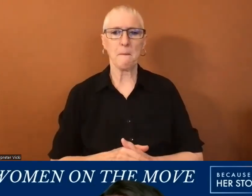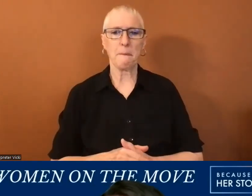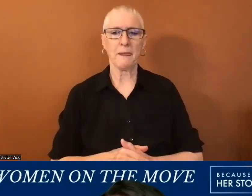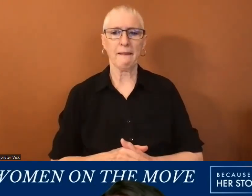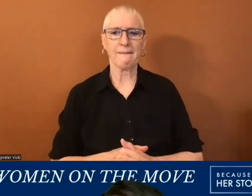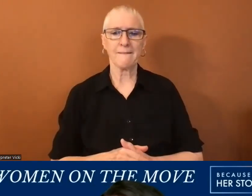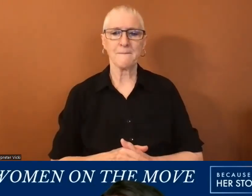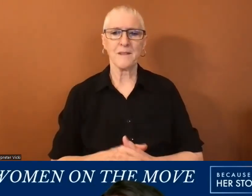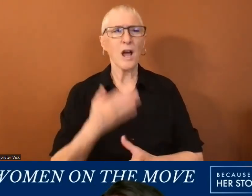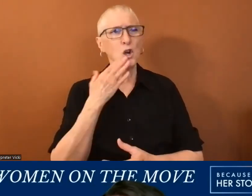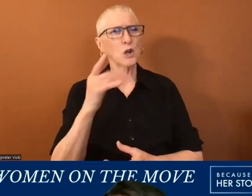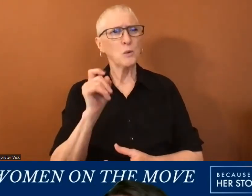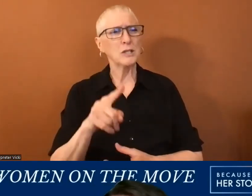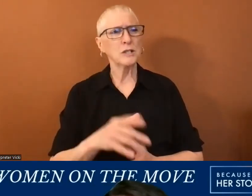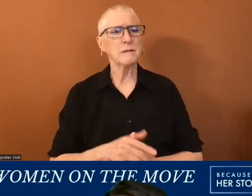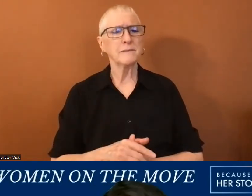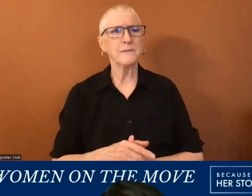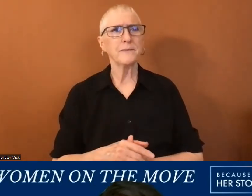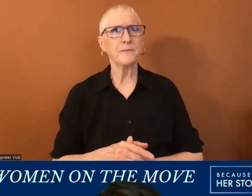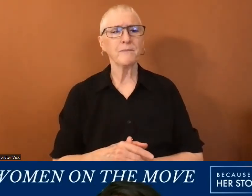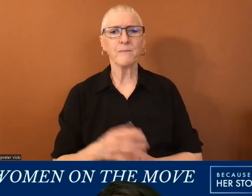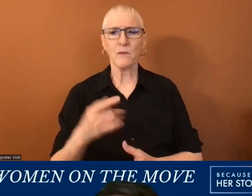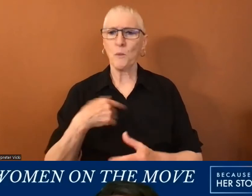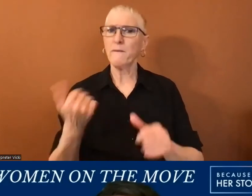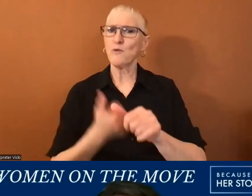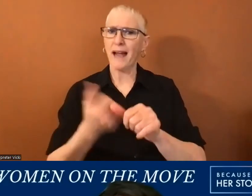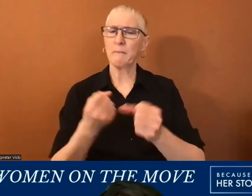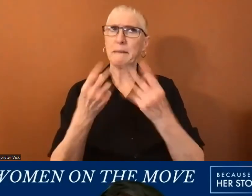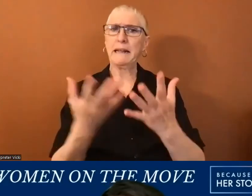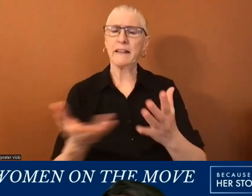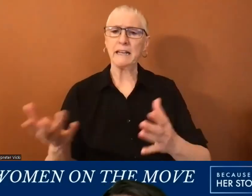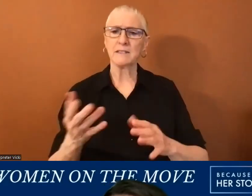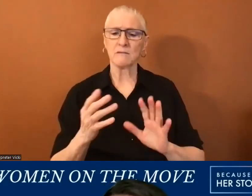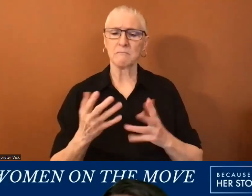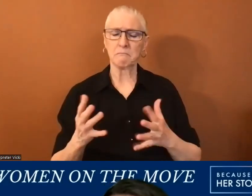Kim: That's a good question. I, you know, we've tracked a lot of things so it's, you know, interesting, you know